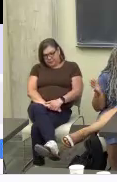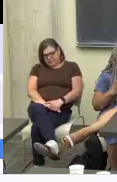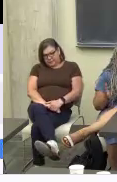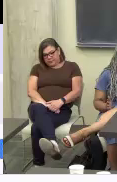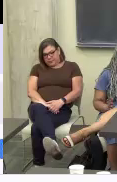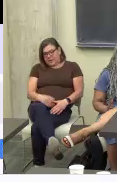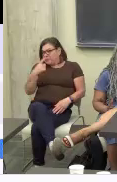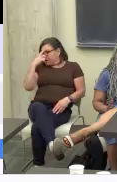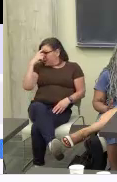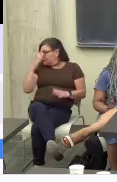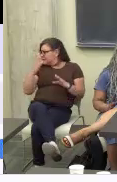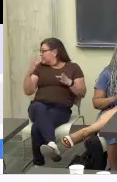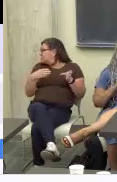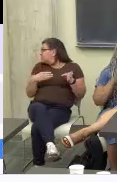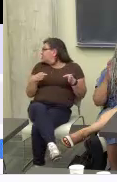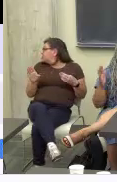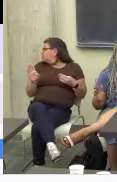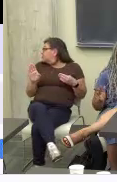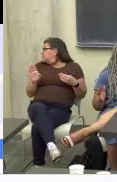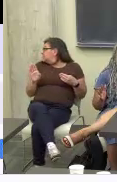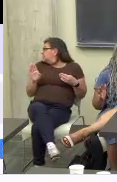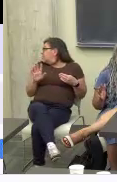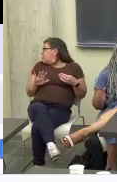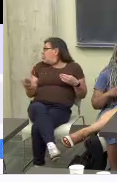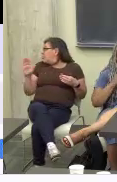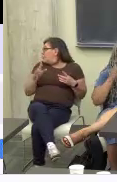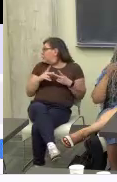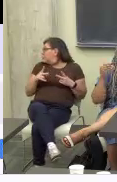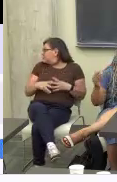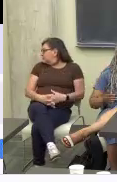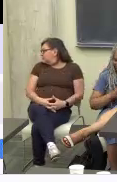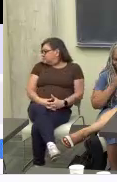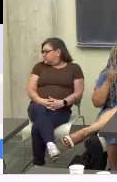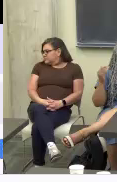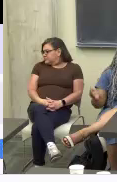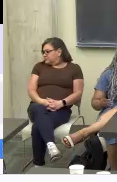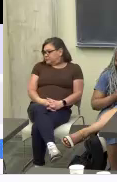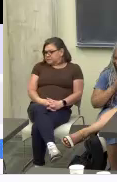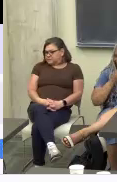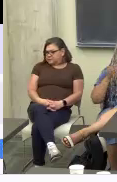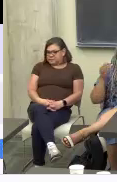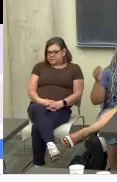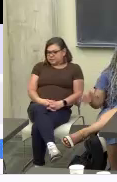are shifting all over the place. You know it creates these crops these